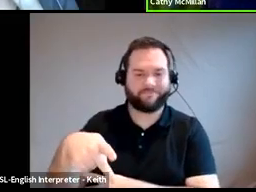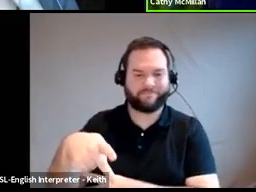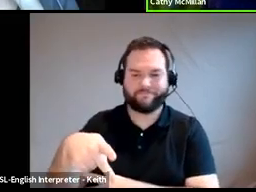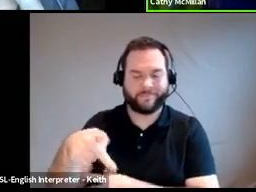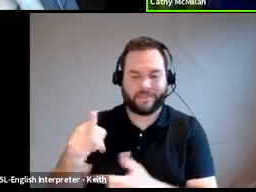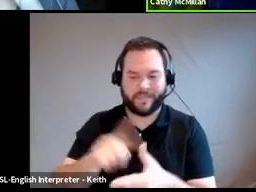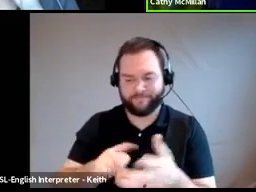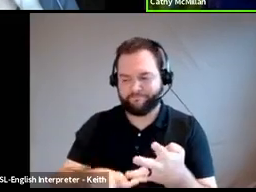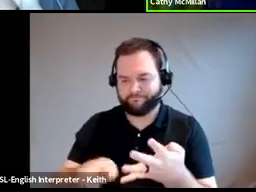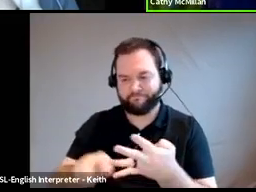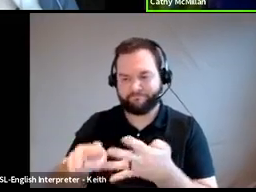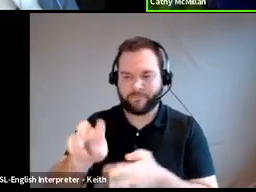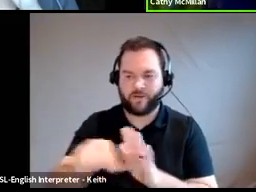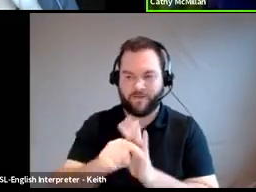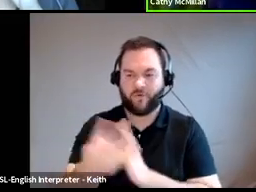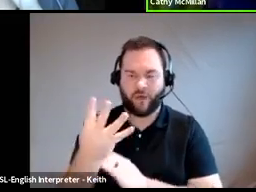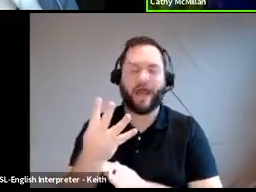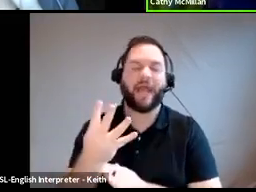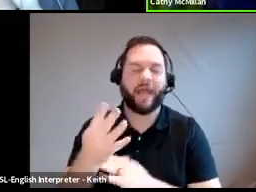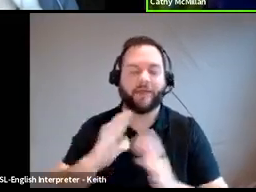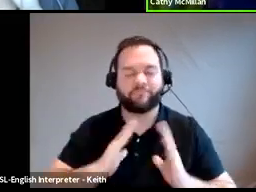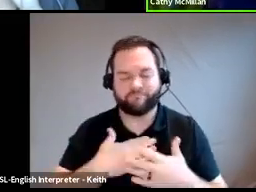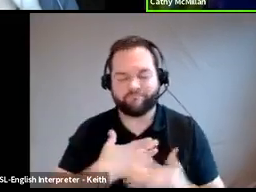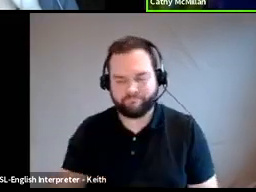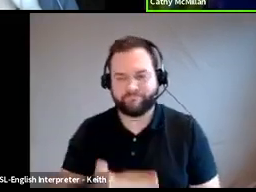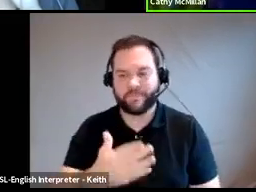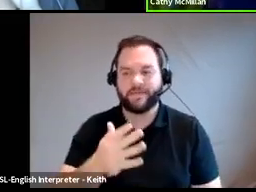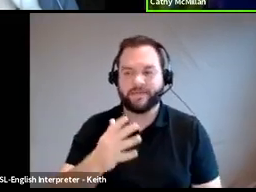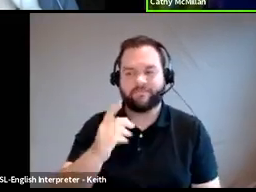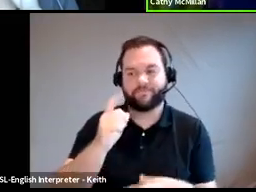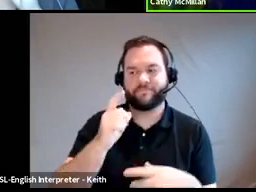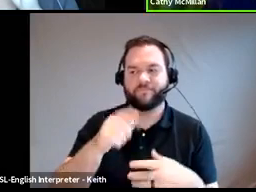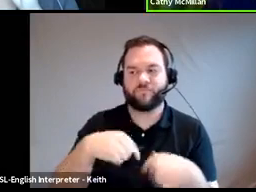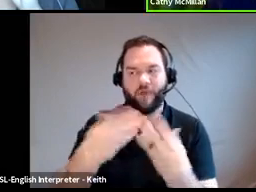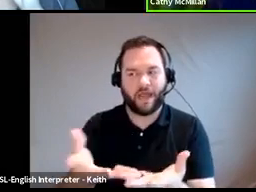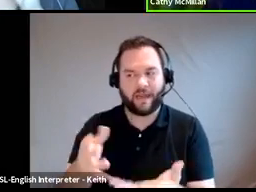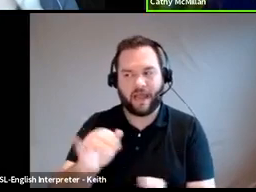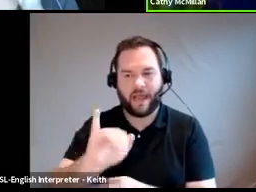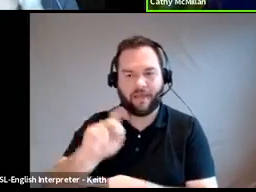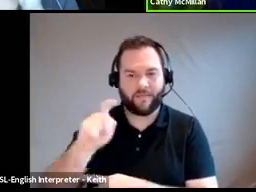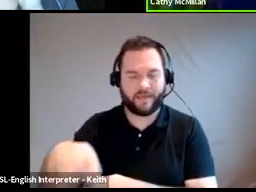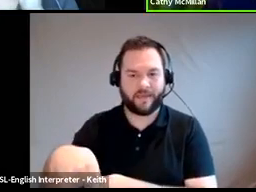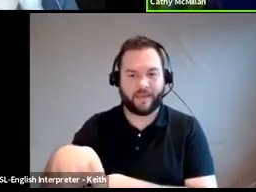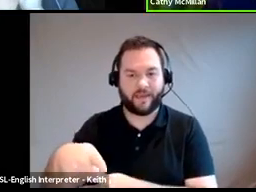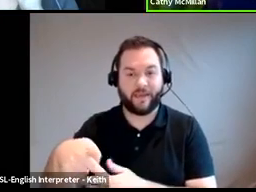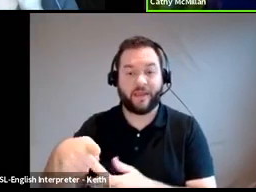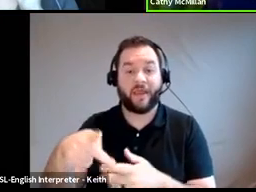didn't give my child and IP tell she was in grade four. four. And she they didn't give her one she they didn't give her one until I paid for.